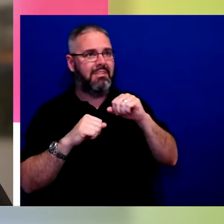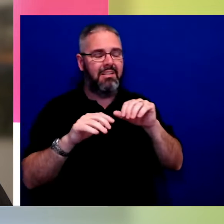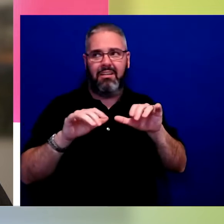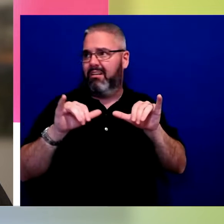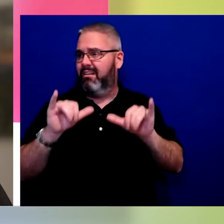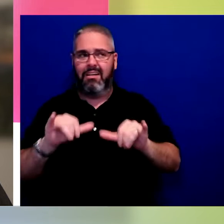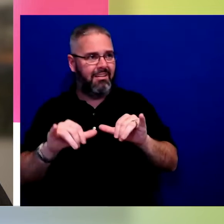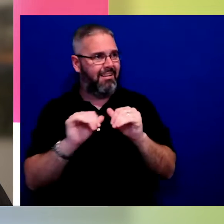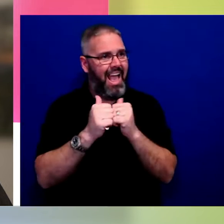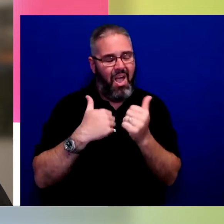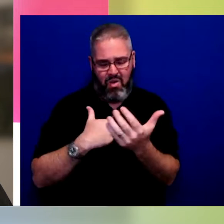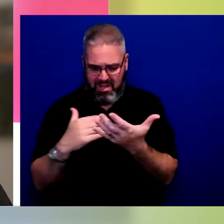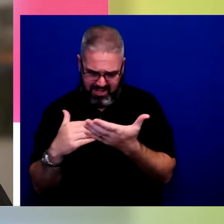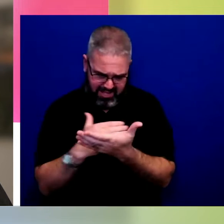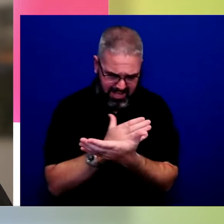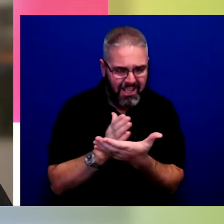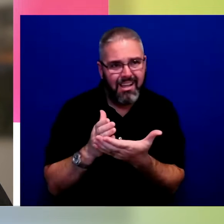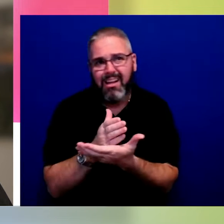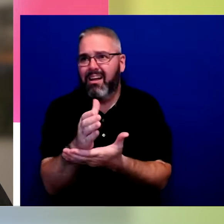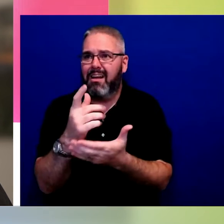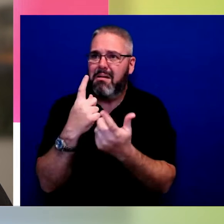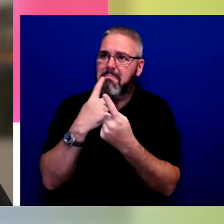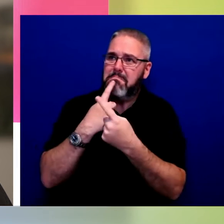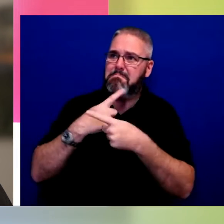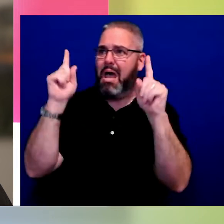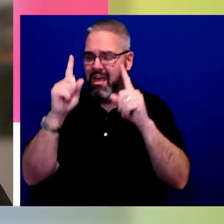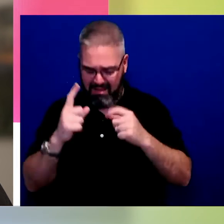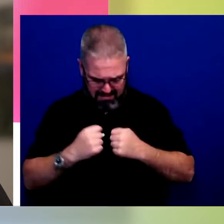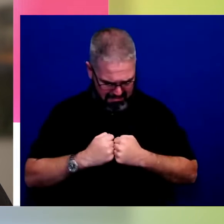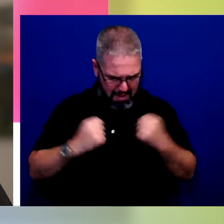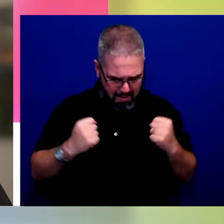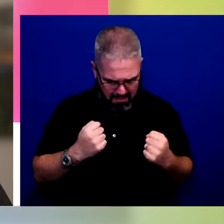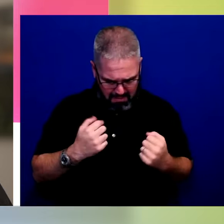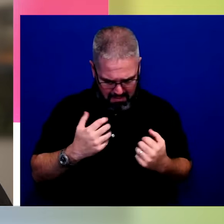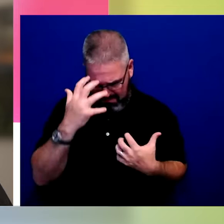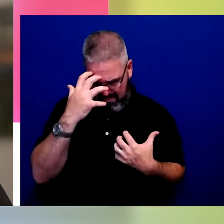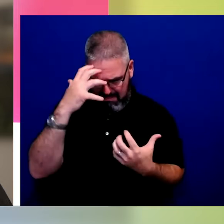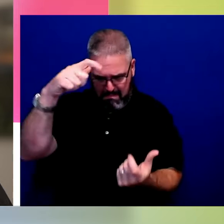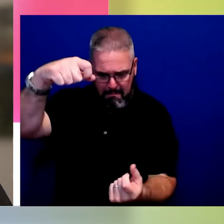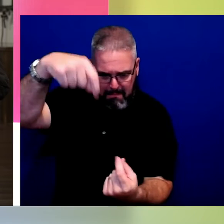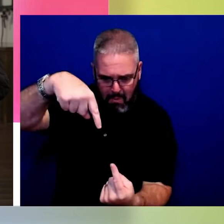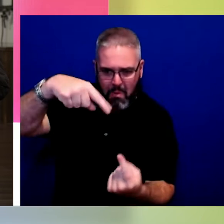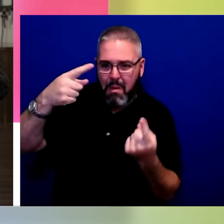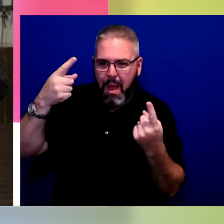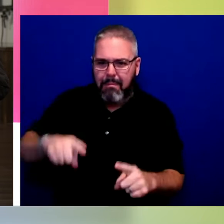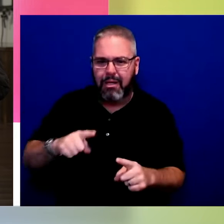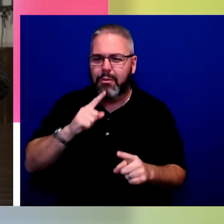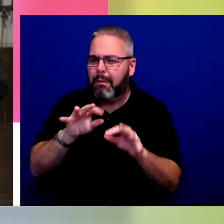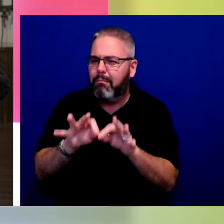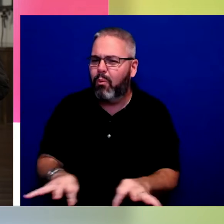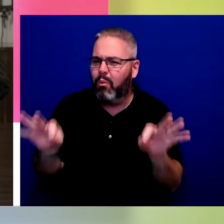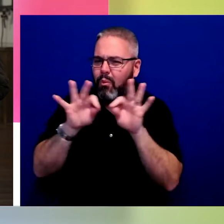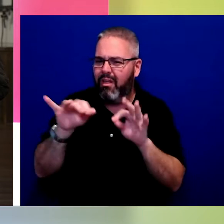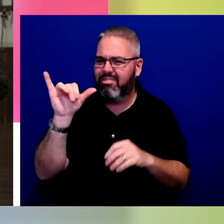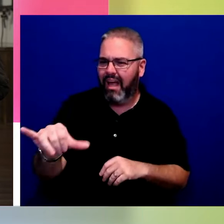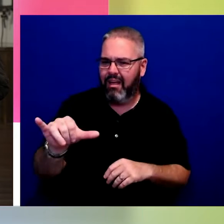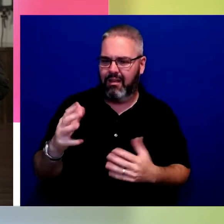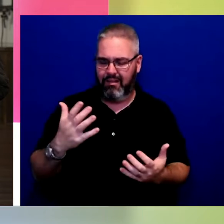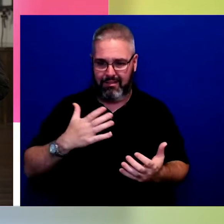within each of our own hearts, minds, and spirit. It was my intention in writing this